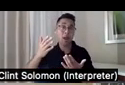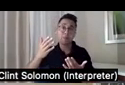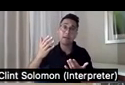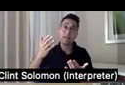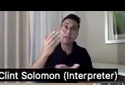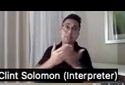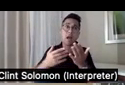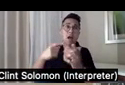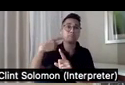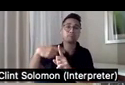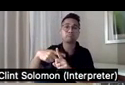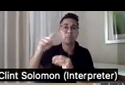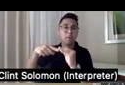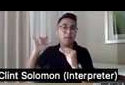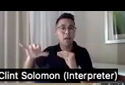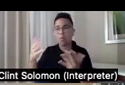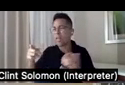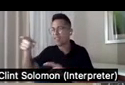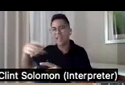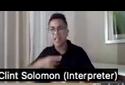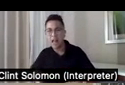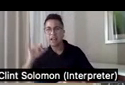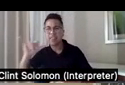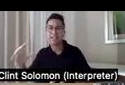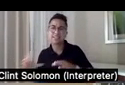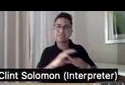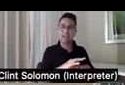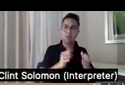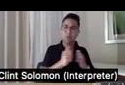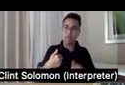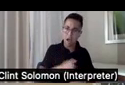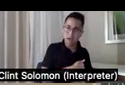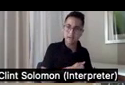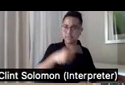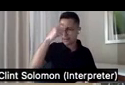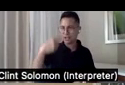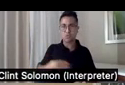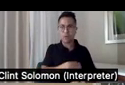that what they like is connected to us because we're interacting with them we're touching them